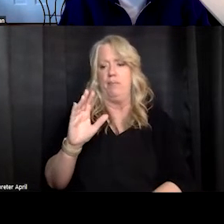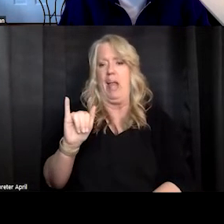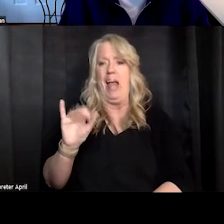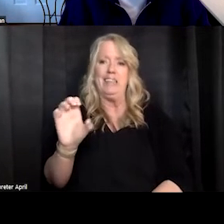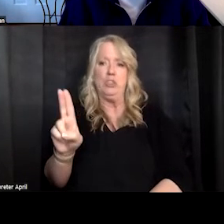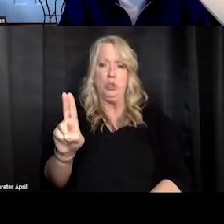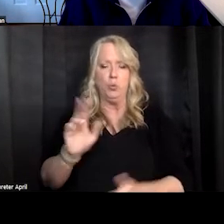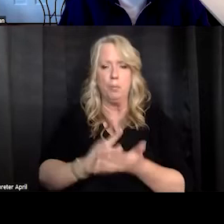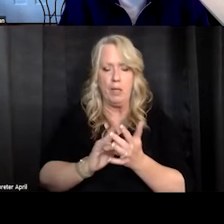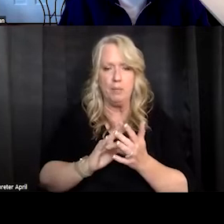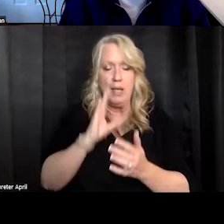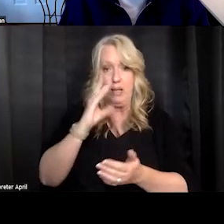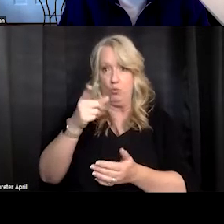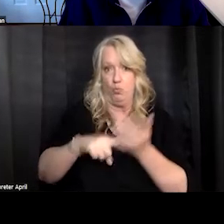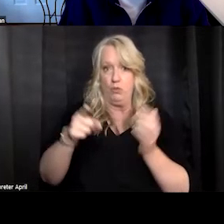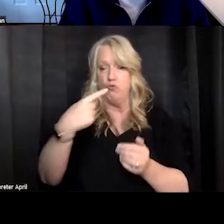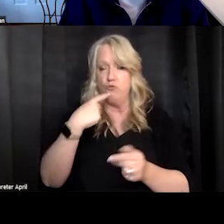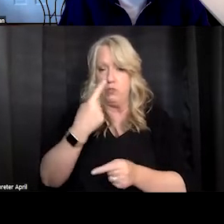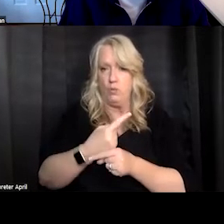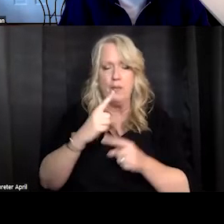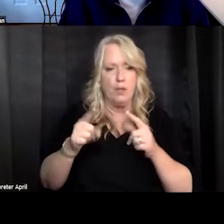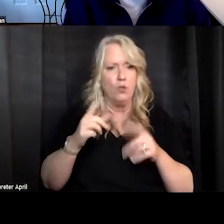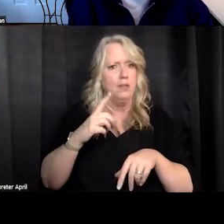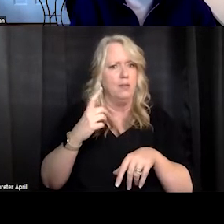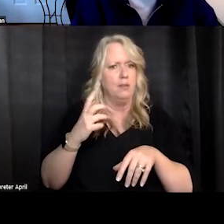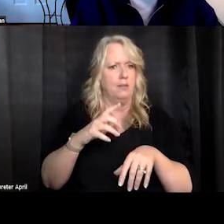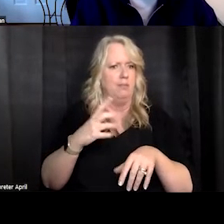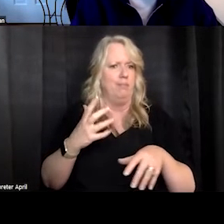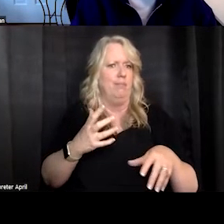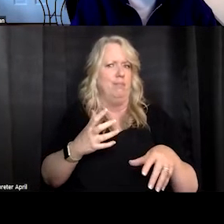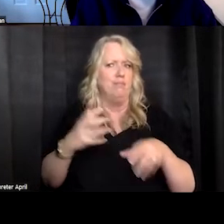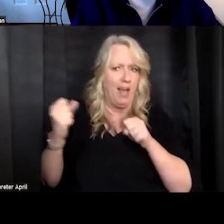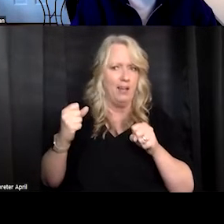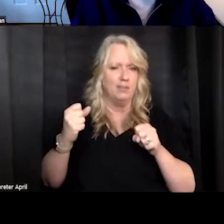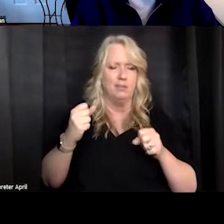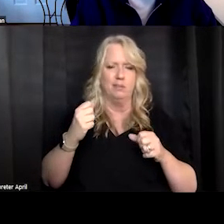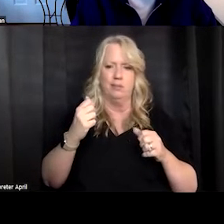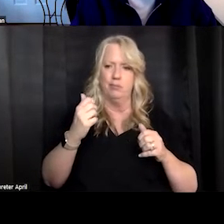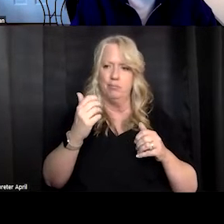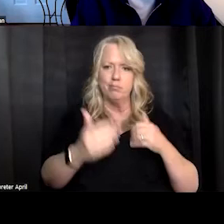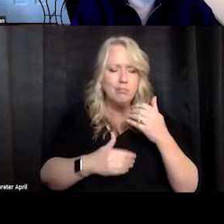I THINK TO, BEING TENDED TO, IN AN IC U MEDICALLY. AS YOU RIGHTLY SAID THOSE ARE VERY FAST